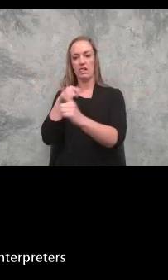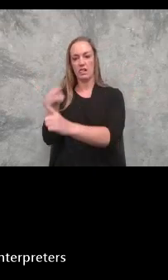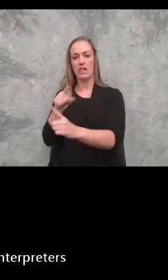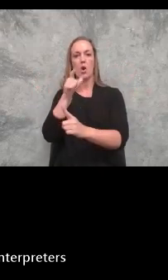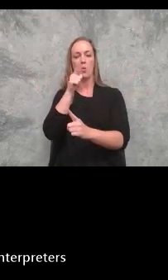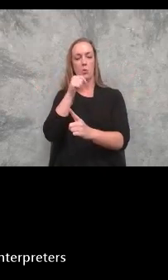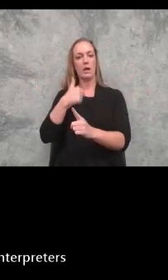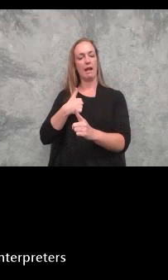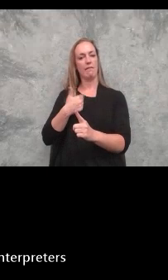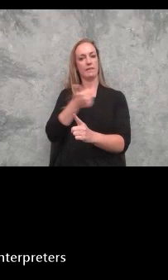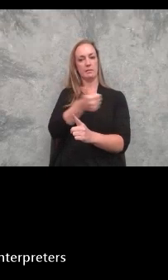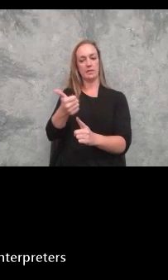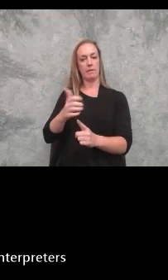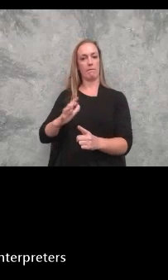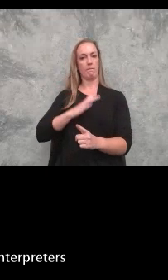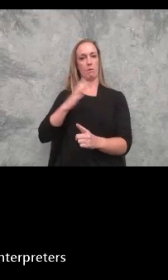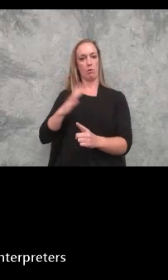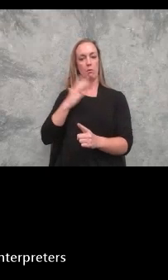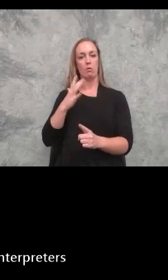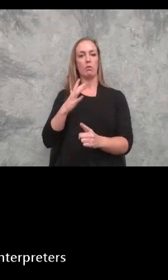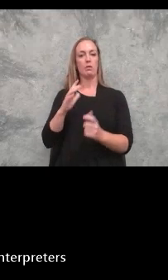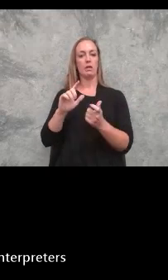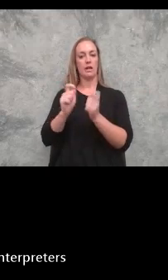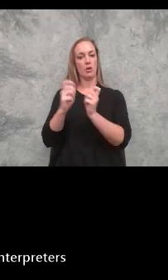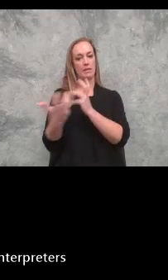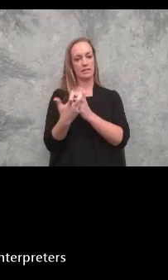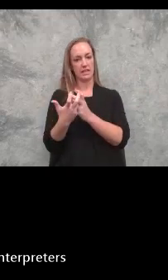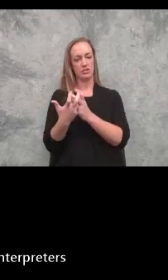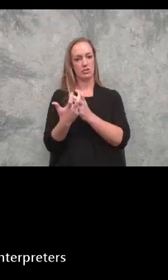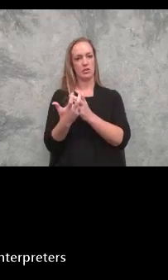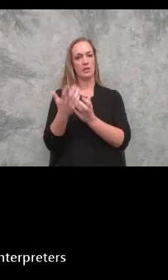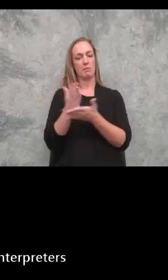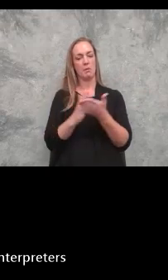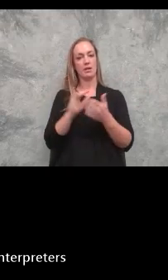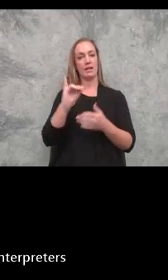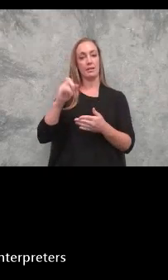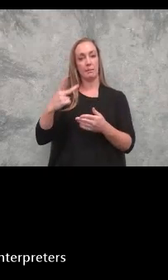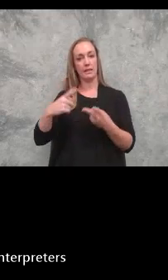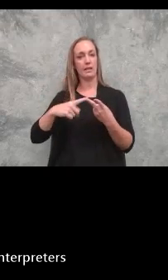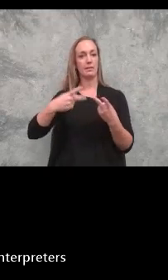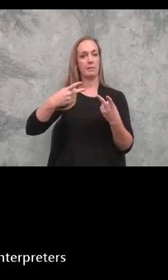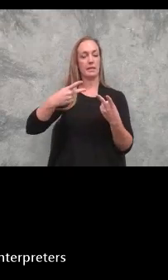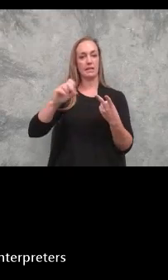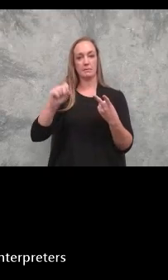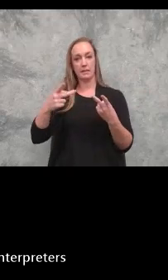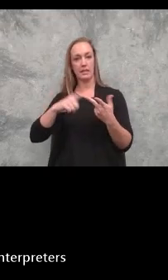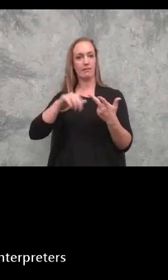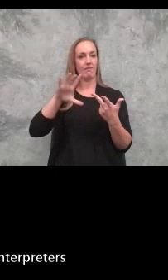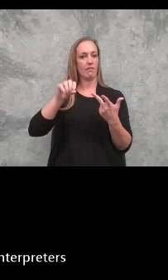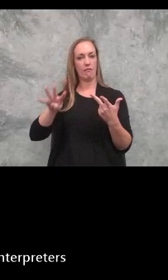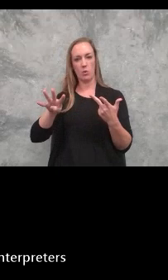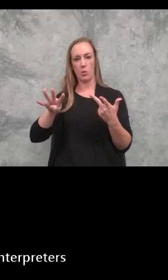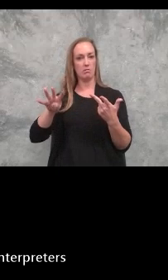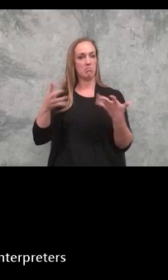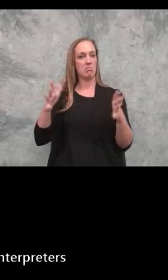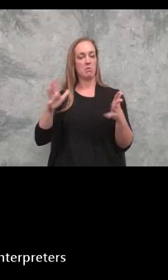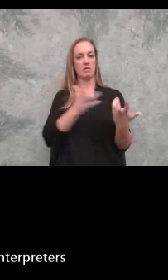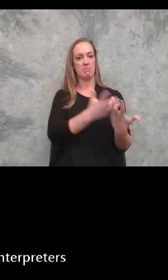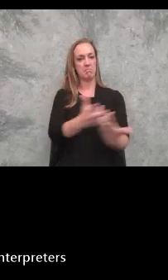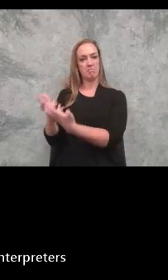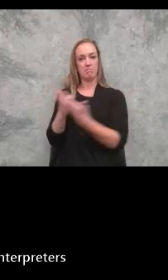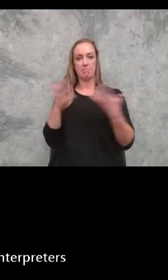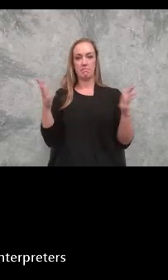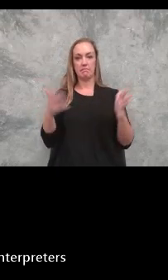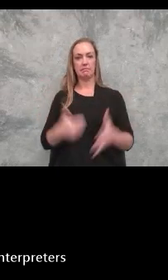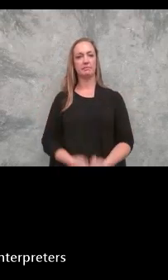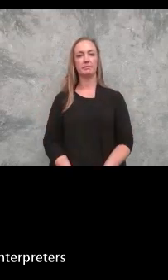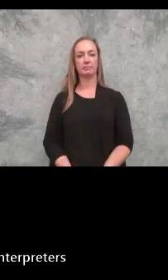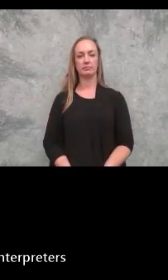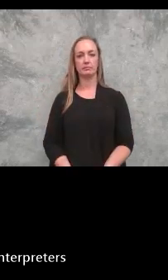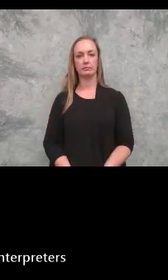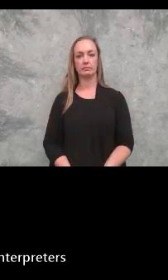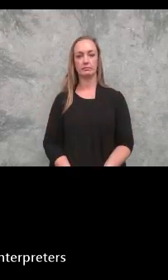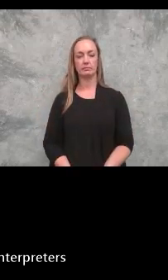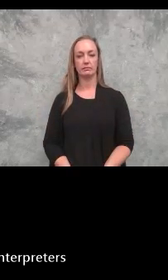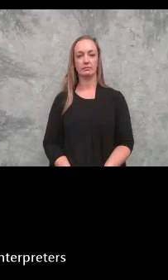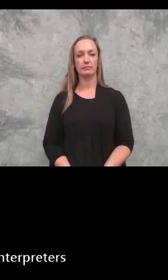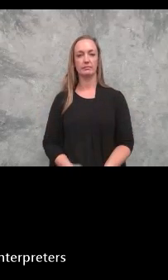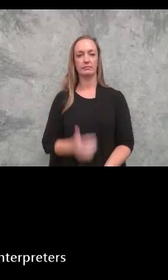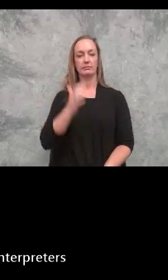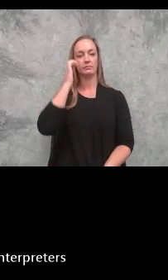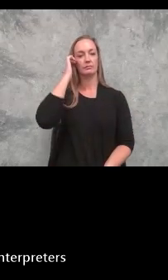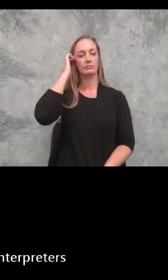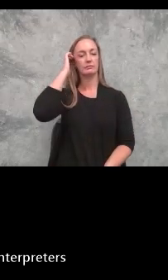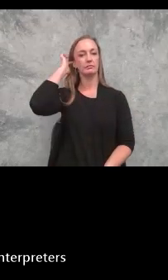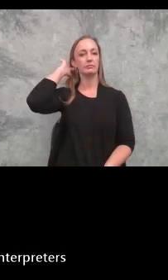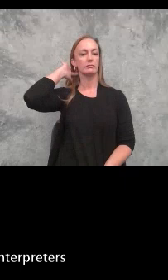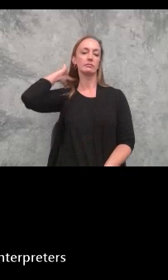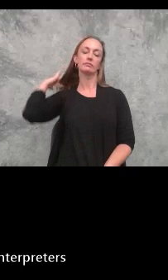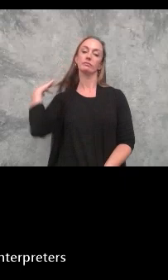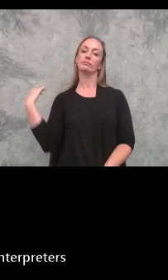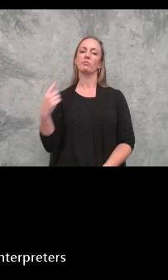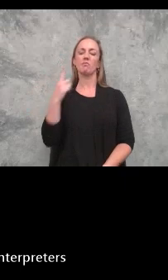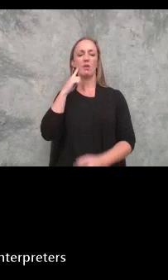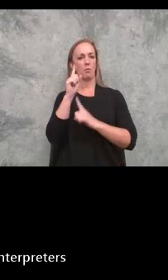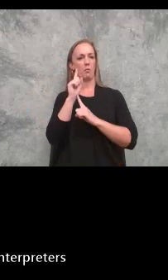accommodations as part of their IEP, their PSP or their 504 plan. For a moment let's talk about